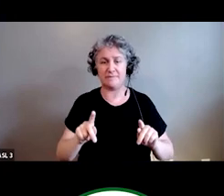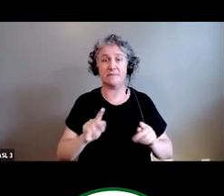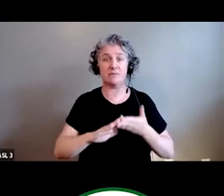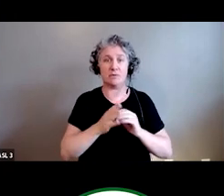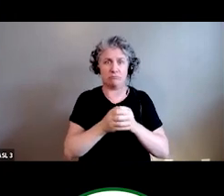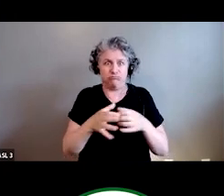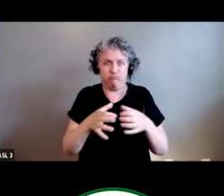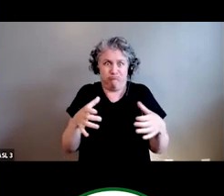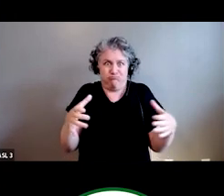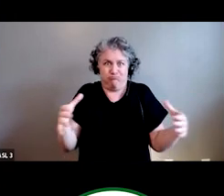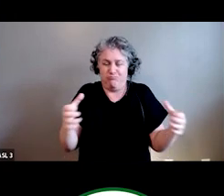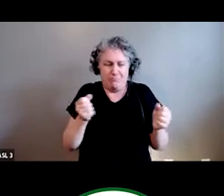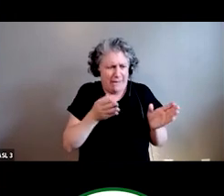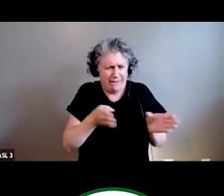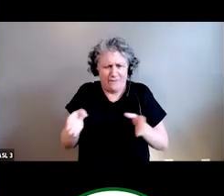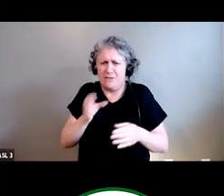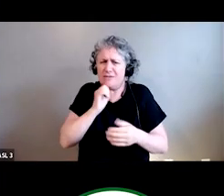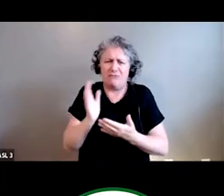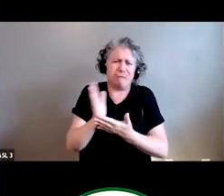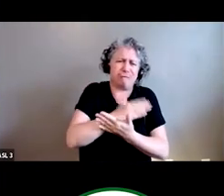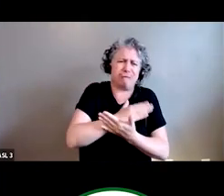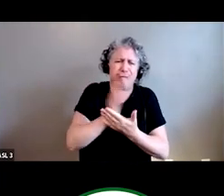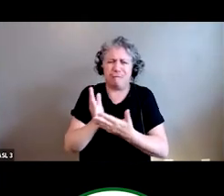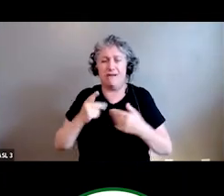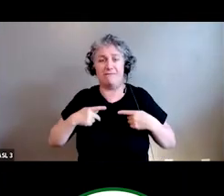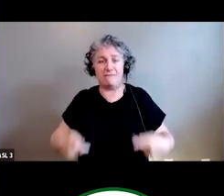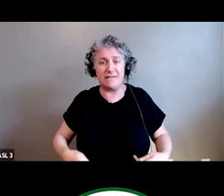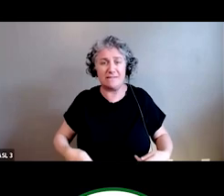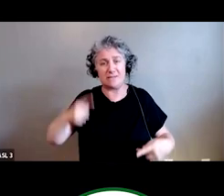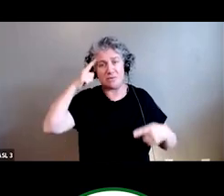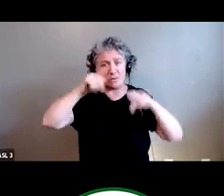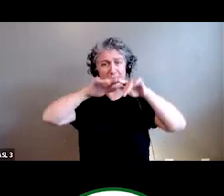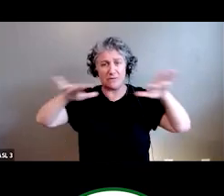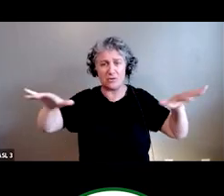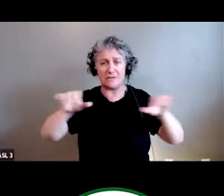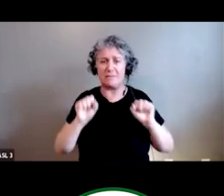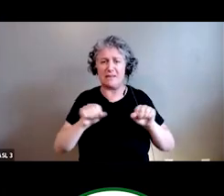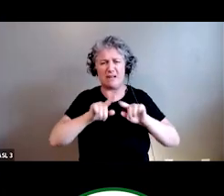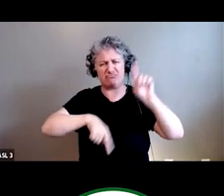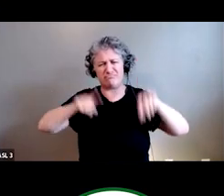physical and neurodivergent abilities.